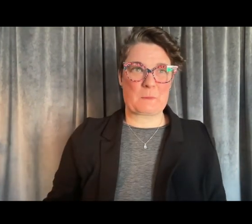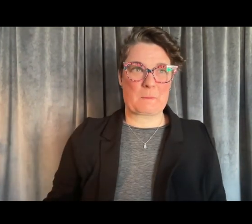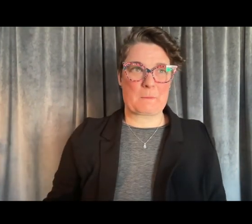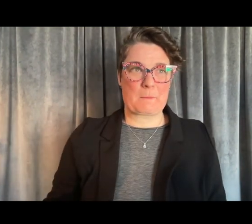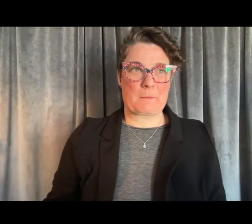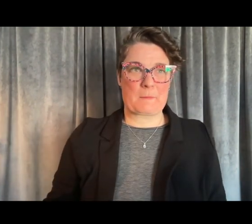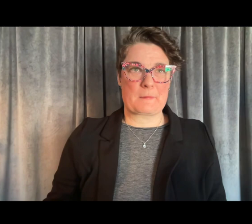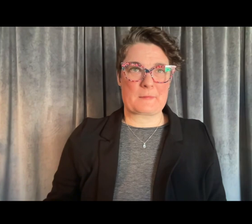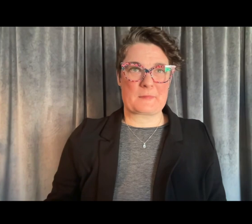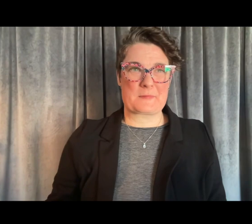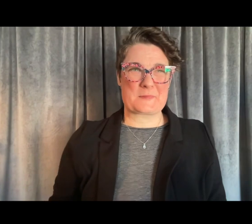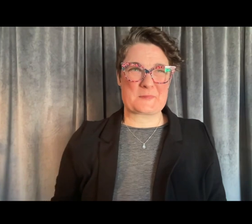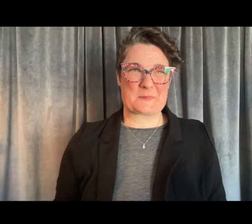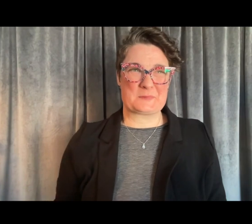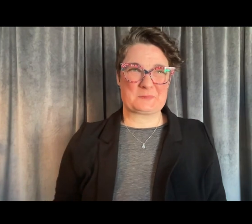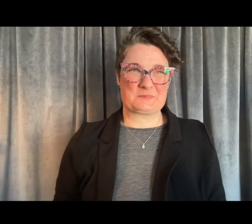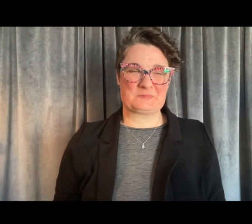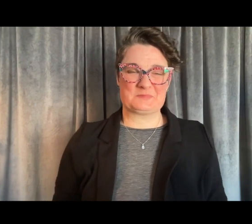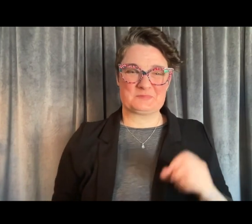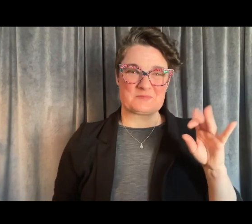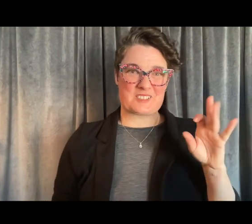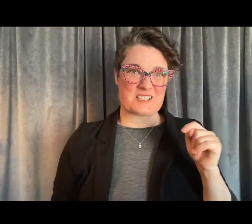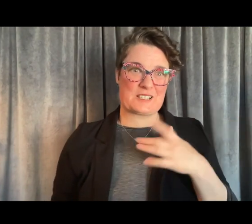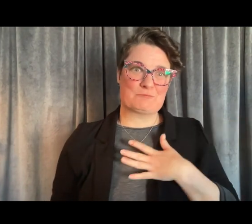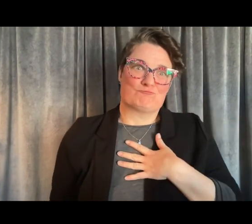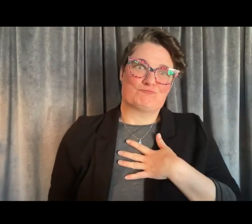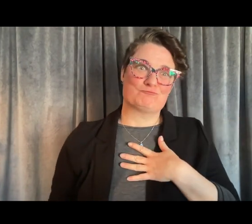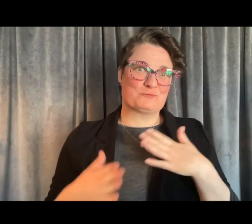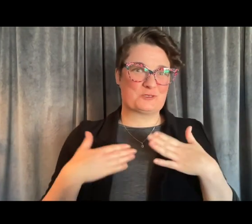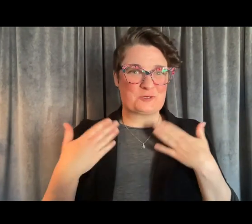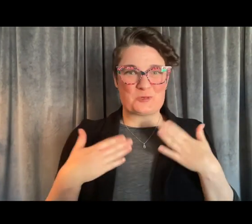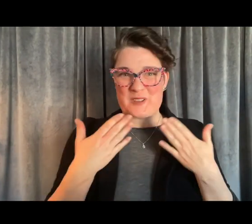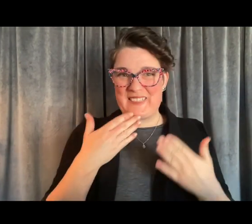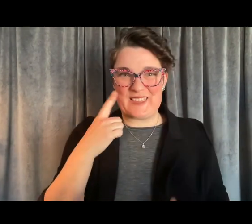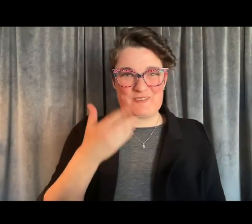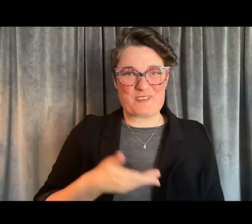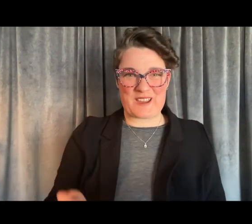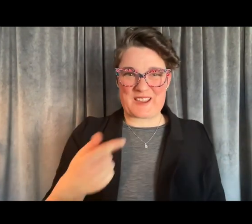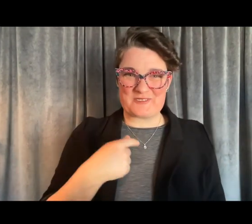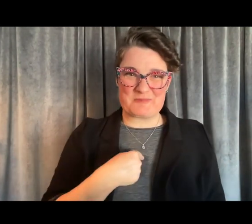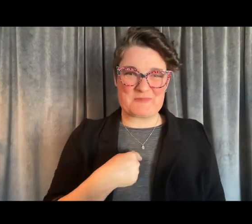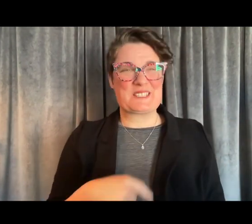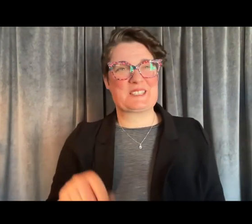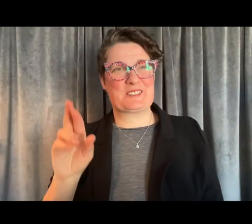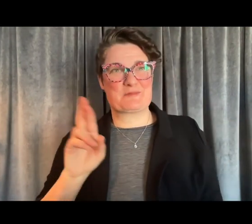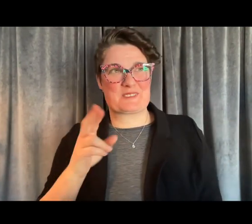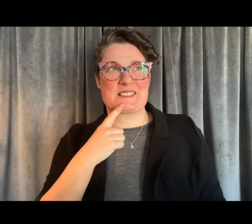It's been so long since I've seen your face. Socket: What a joy. Thank you so much for having me. Rebekah: It's so great.